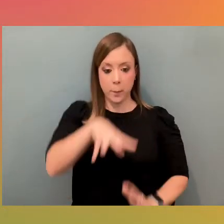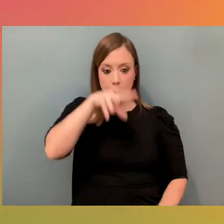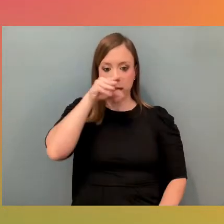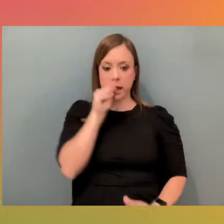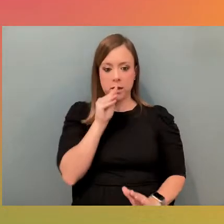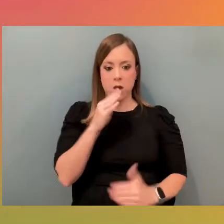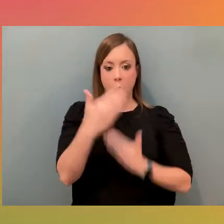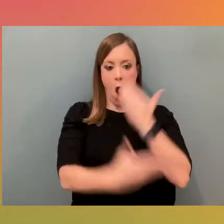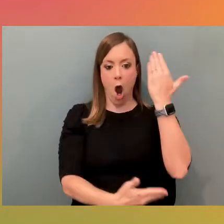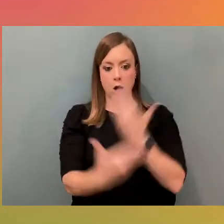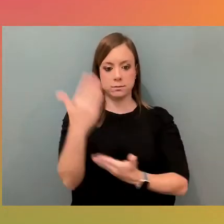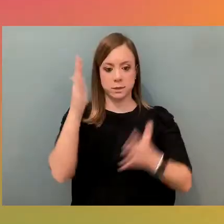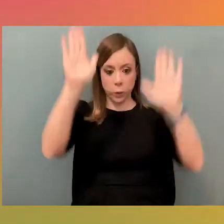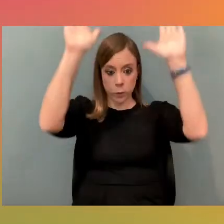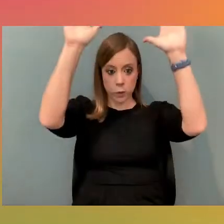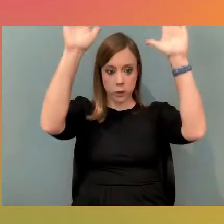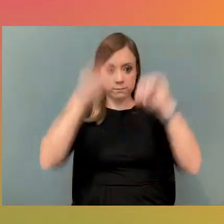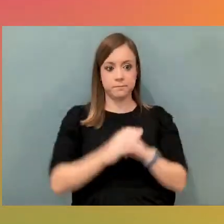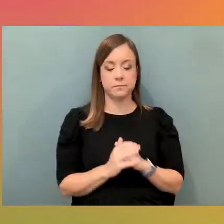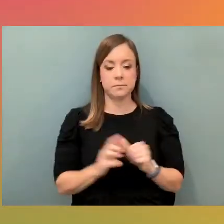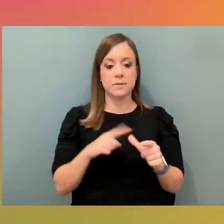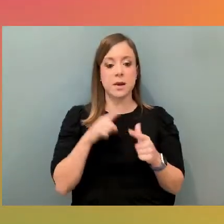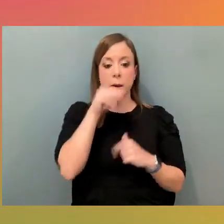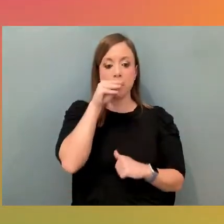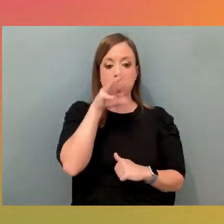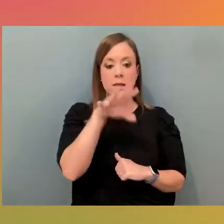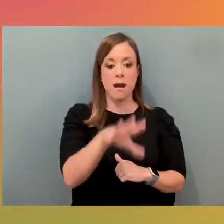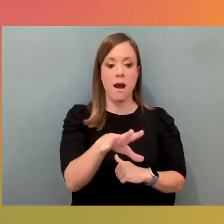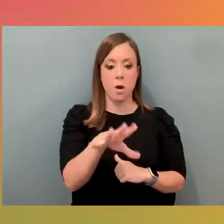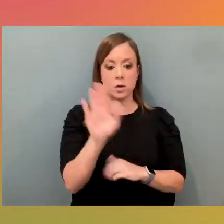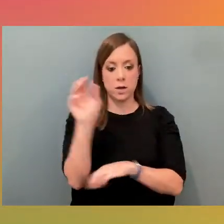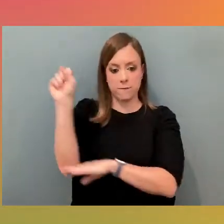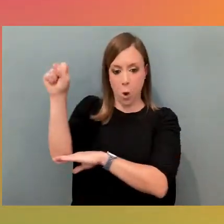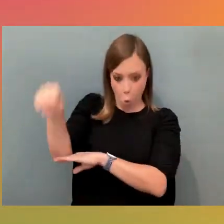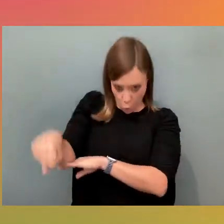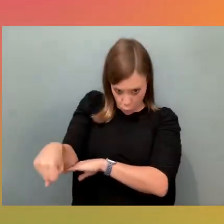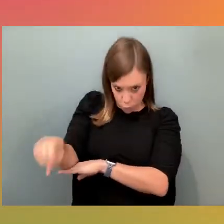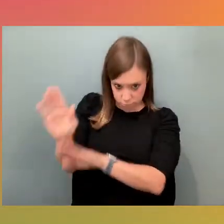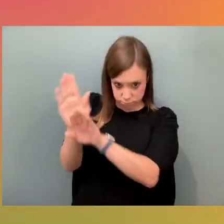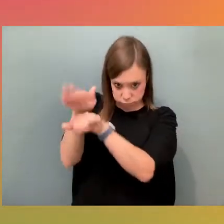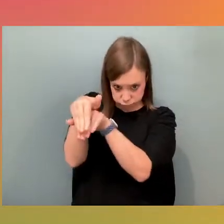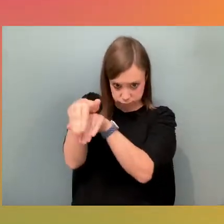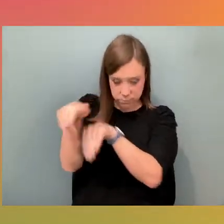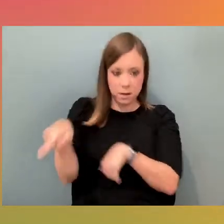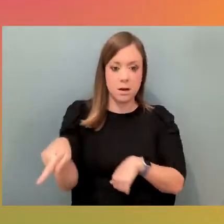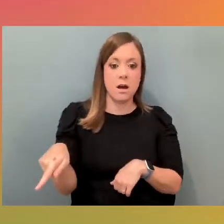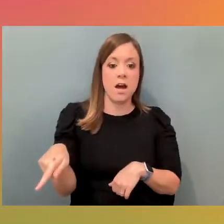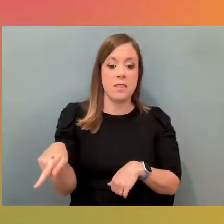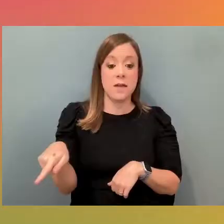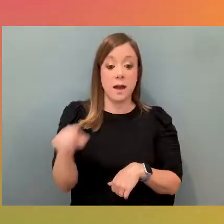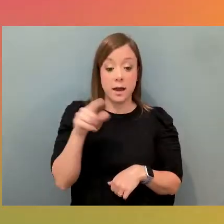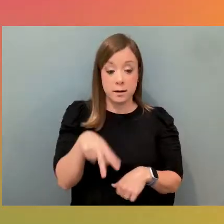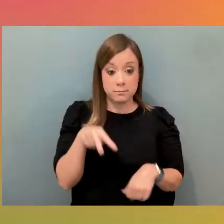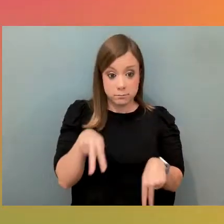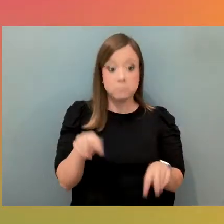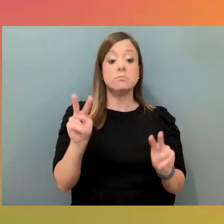LAST ONE LIKE THIS.